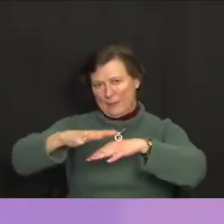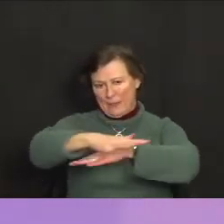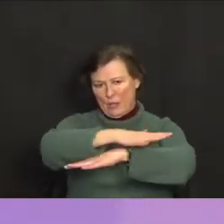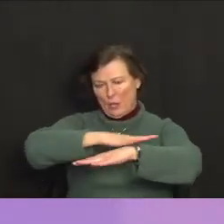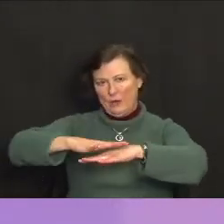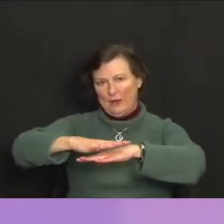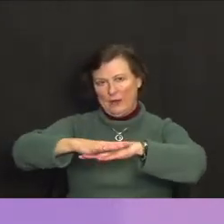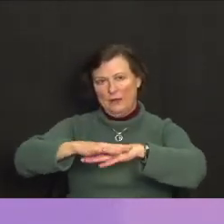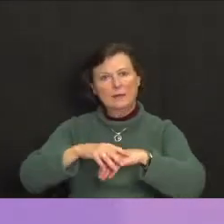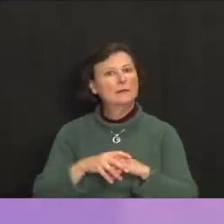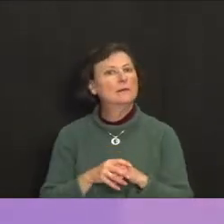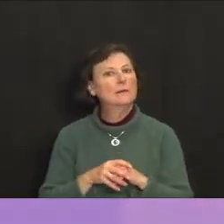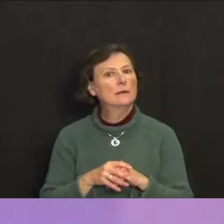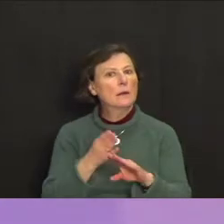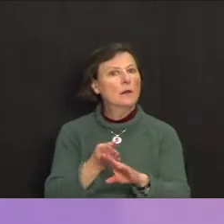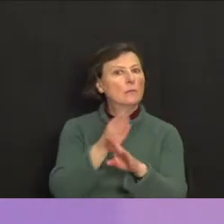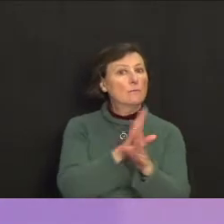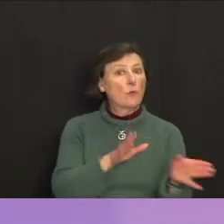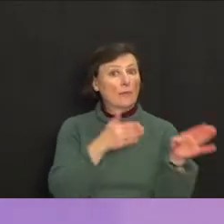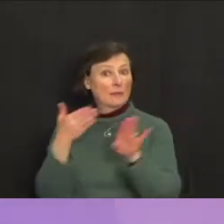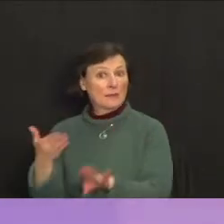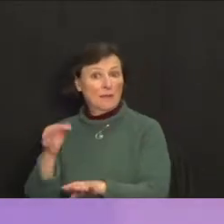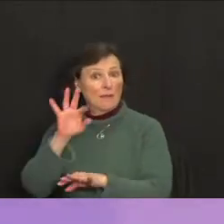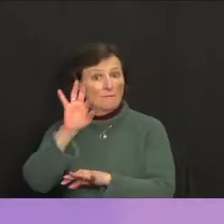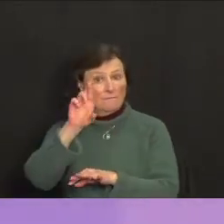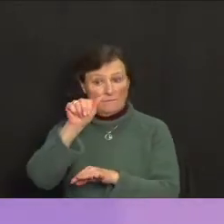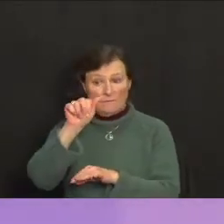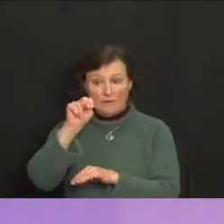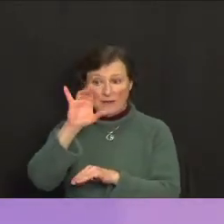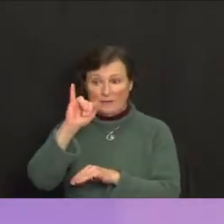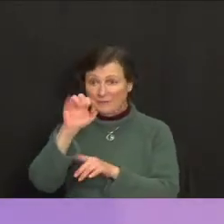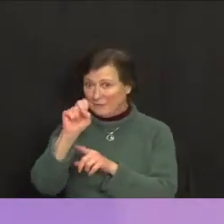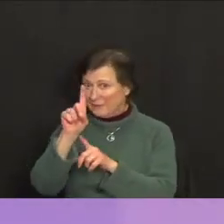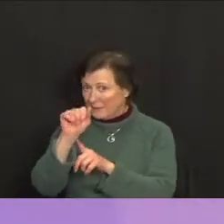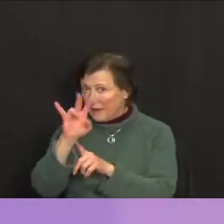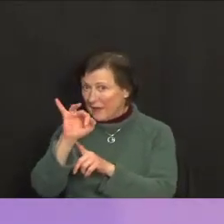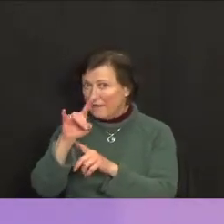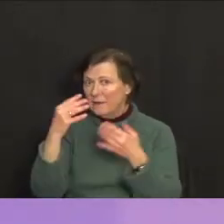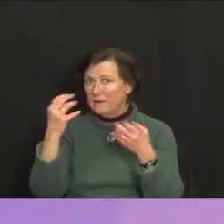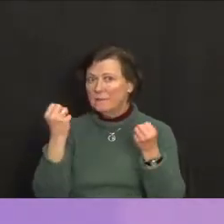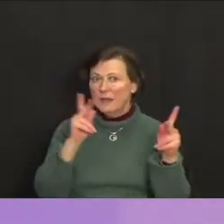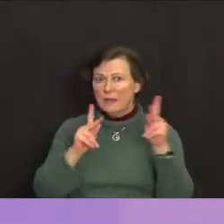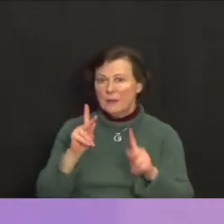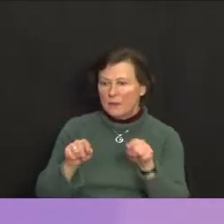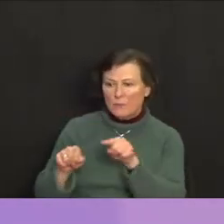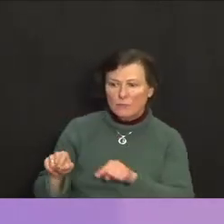Even before the death of Francis David there were reports that many Unitarians were looking more